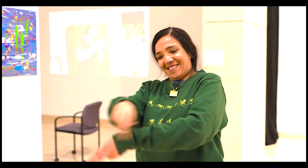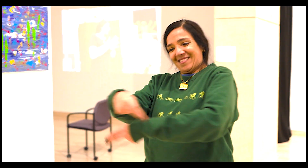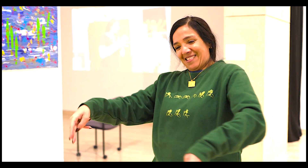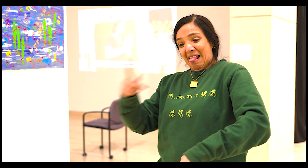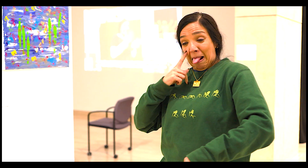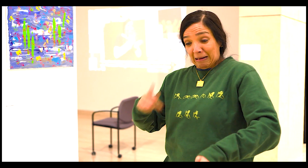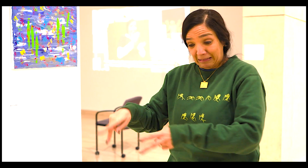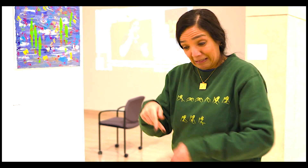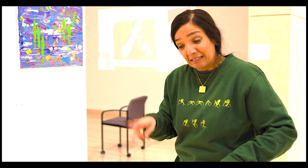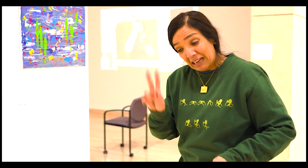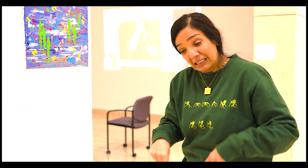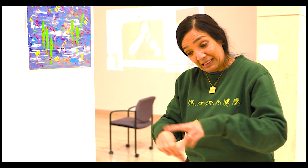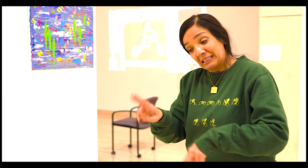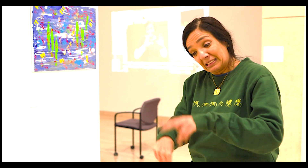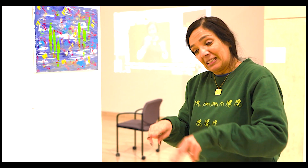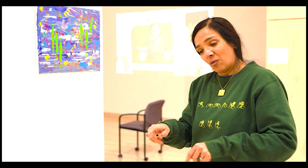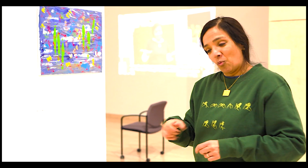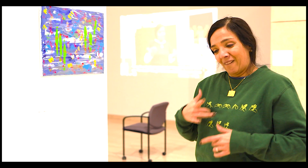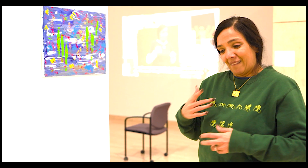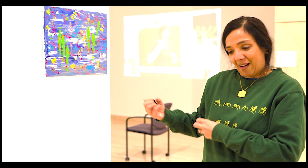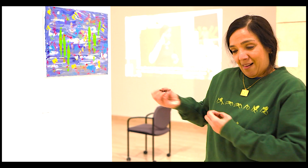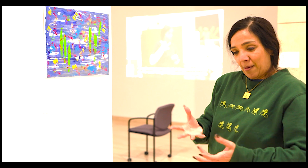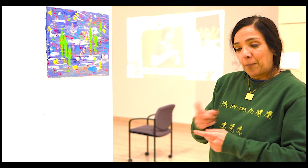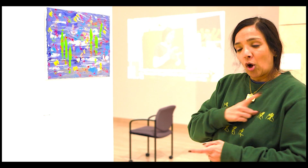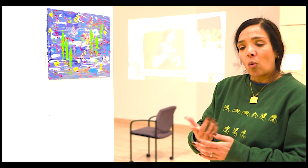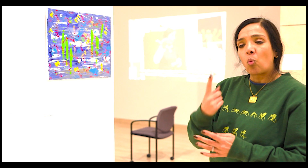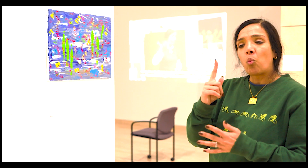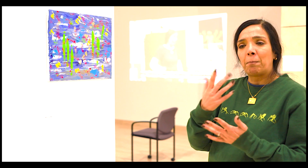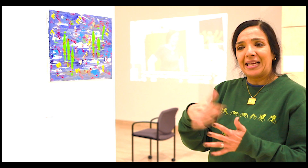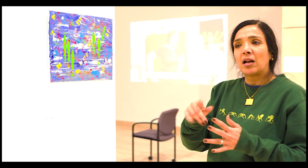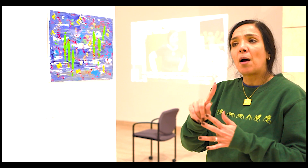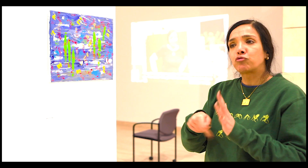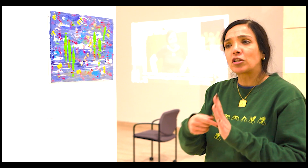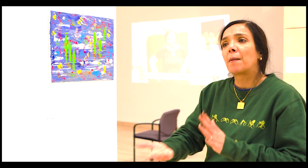and so, this was me listening to music and painting. And...